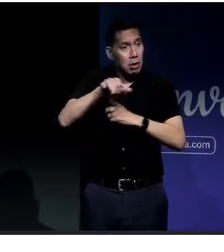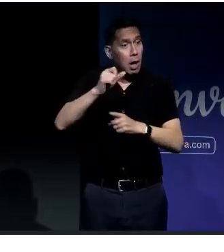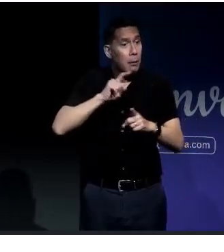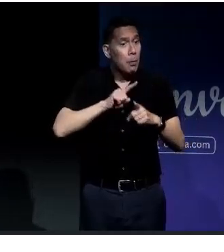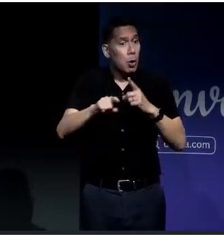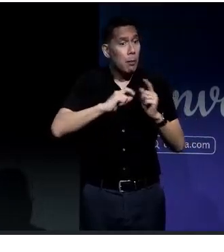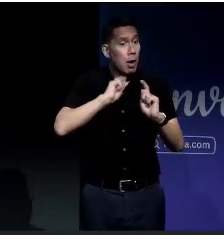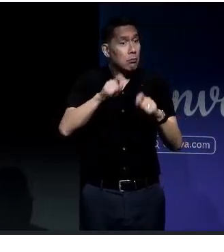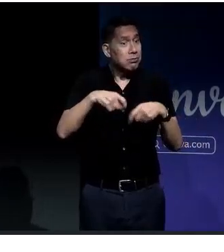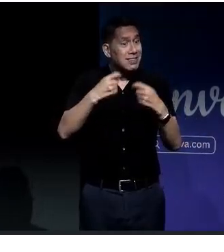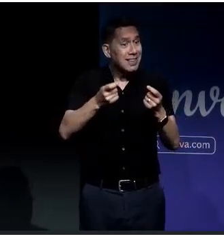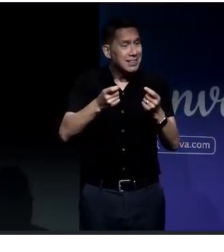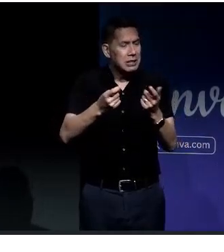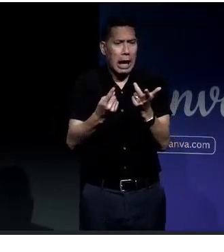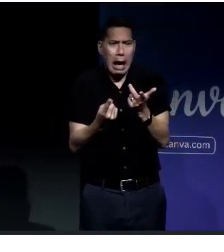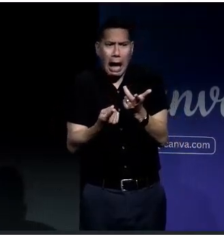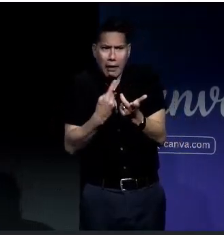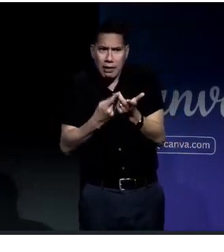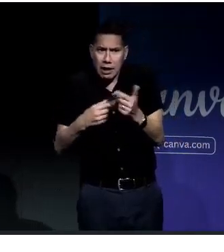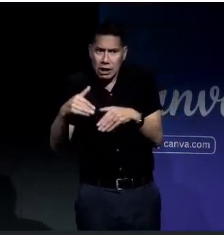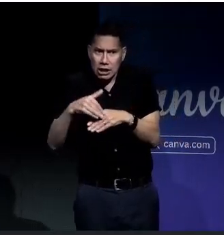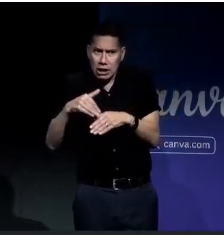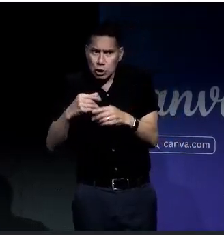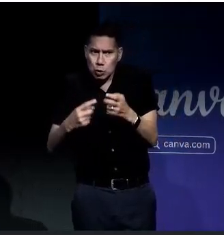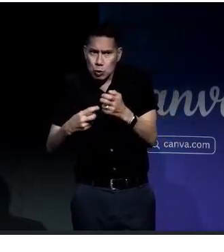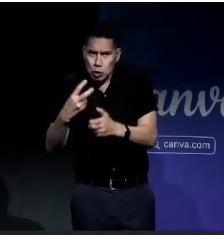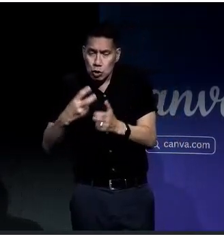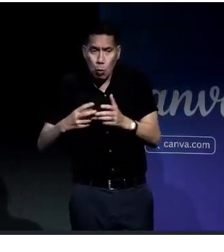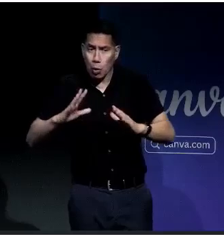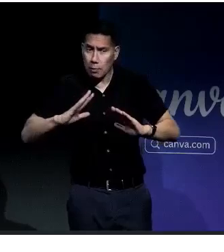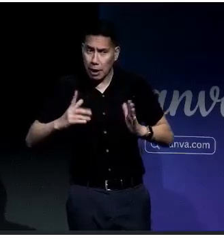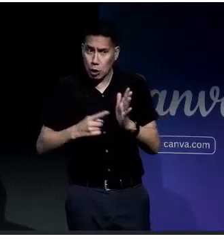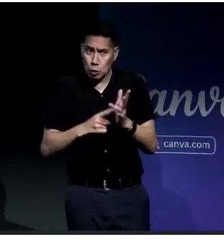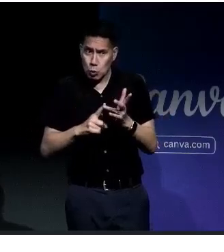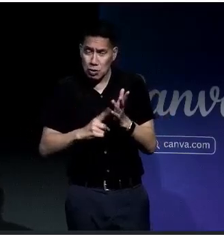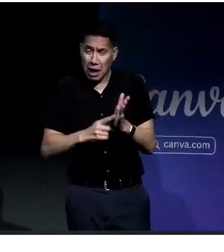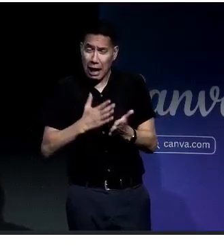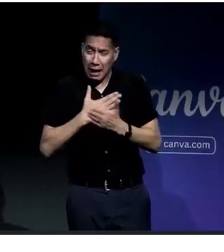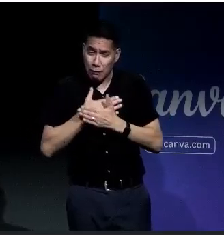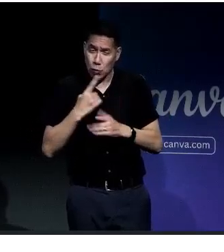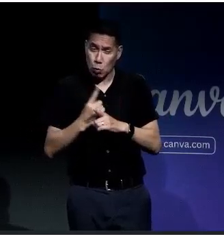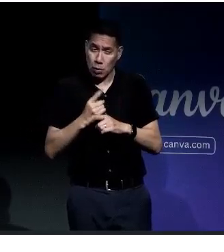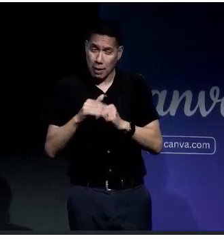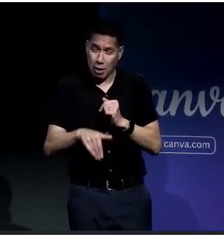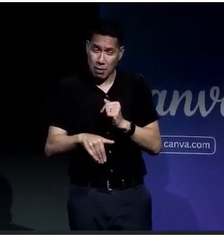There's a lot of other issues around automated testing tools that I'd love to get into at some point, but I don't have time today.